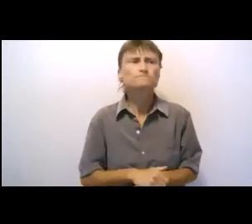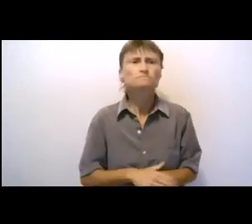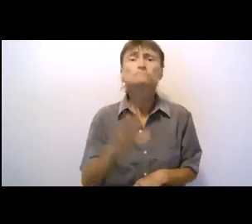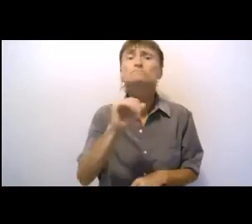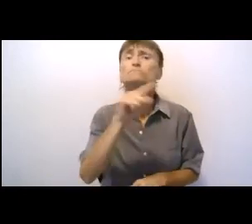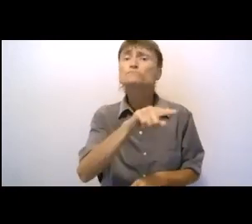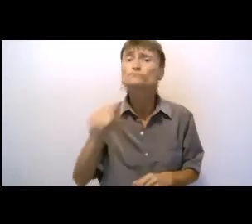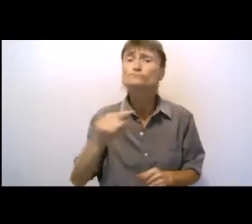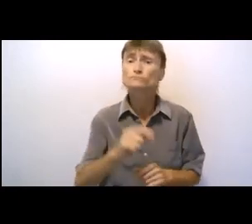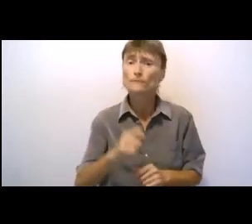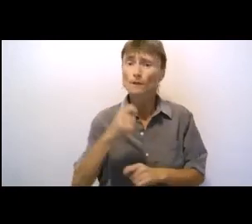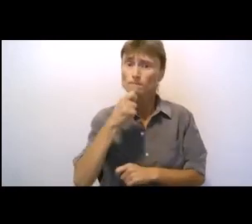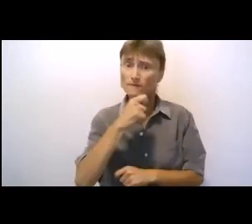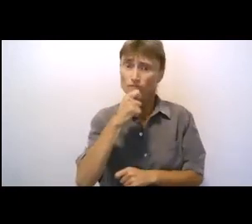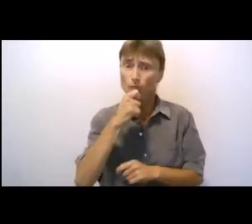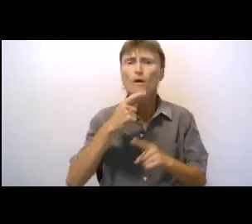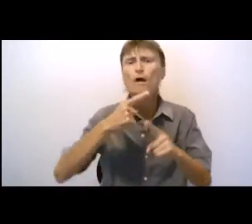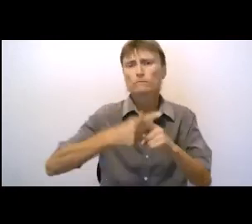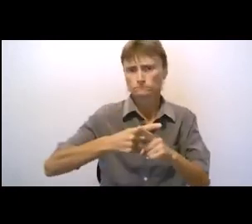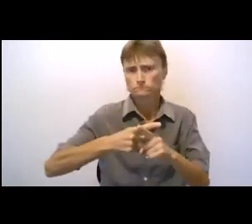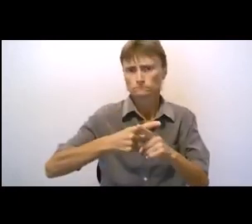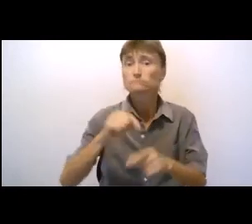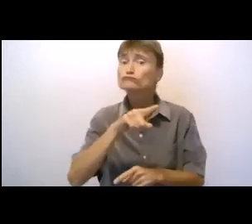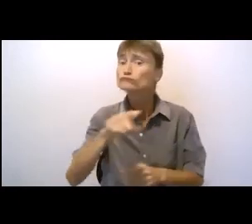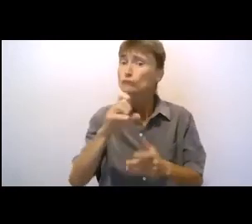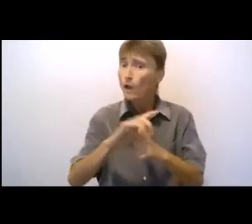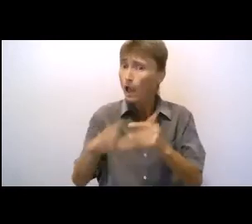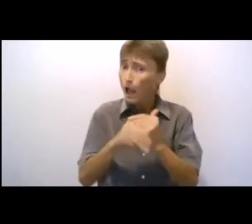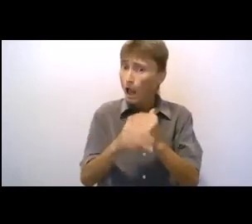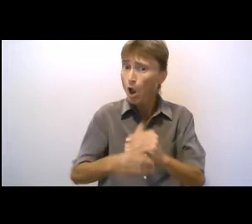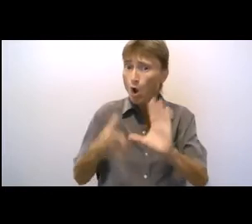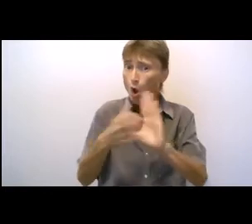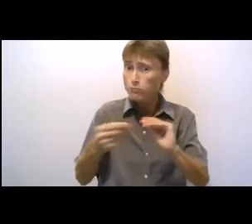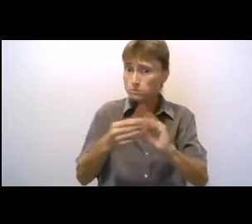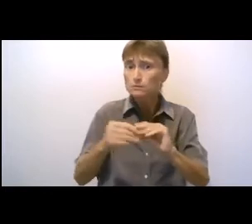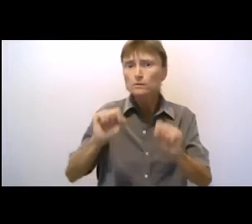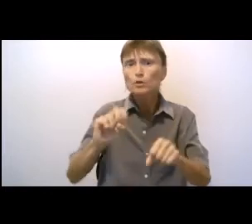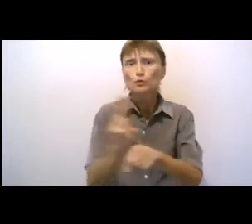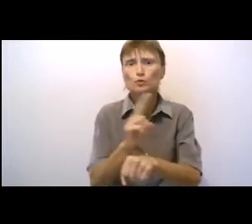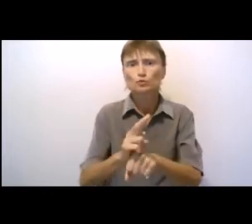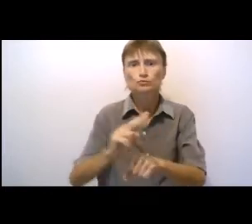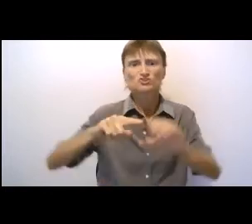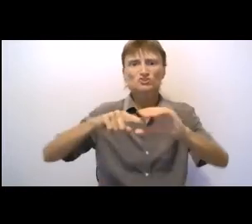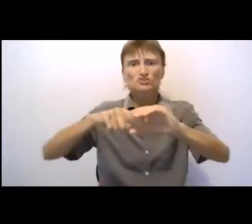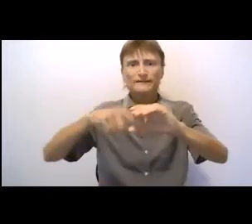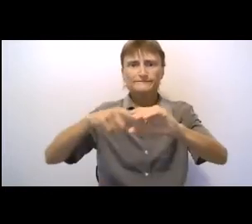in the chat. If the moderator is open to questions at that time, please raise your hand in the